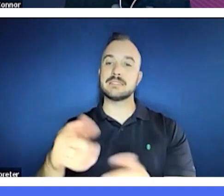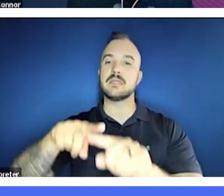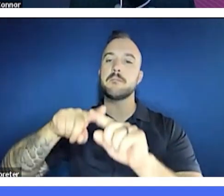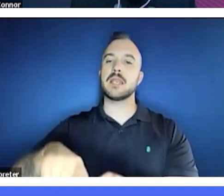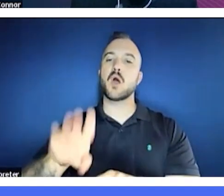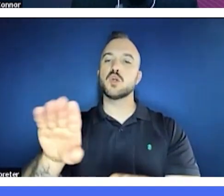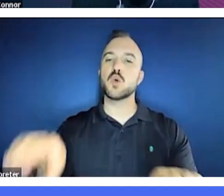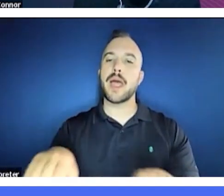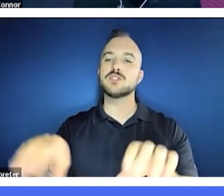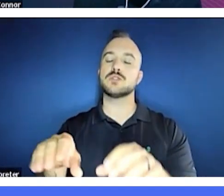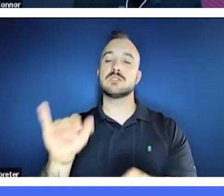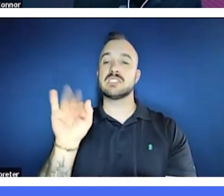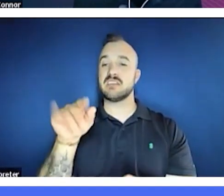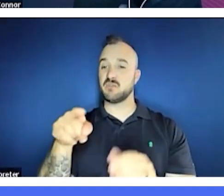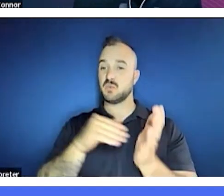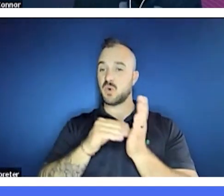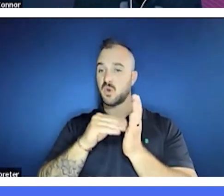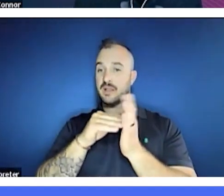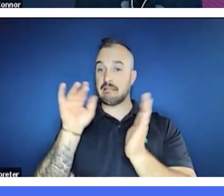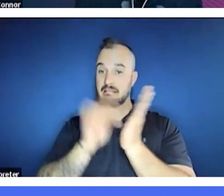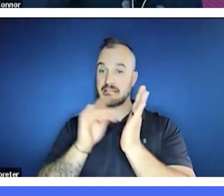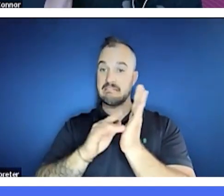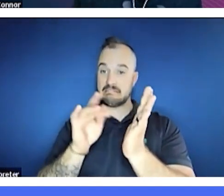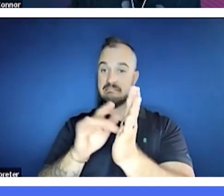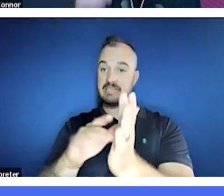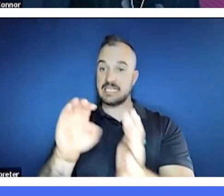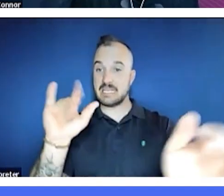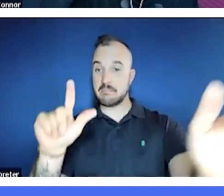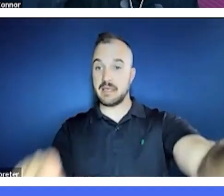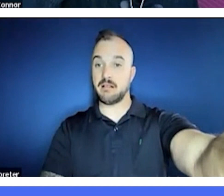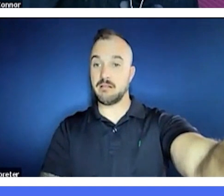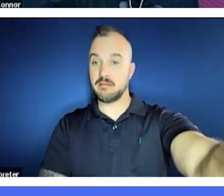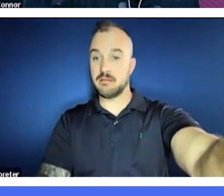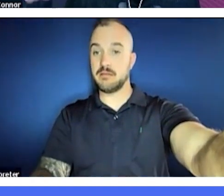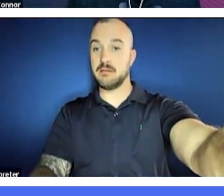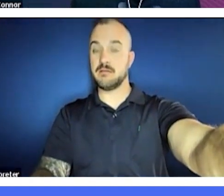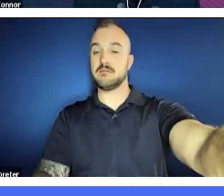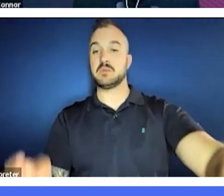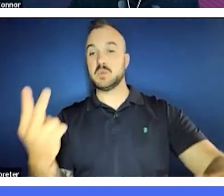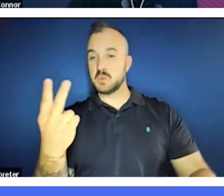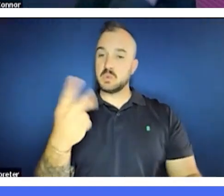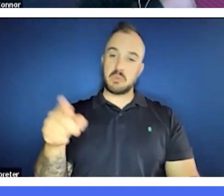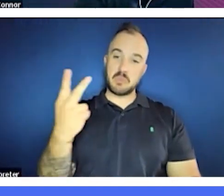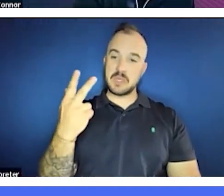So if you frequently are somebody who clicks on an email and goes up into the ribbons and chooses two or three options from those ribbons to categorize it